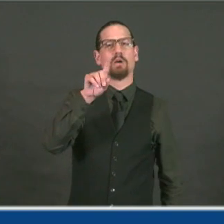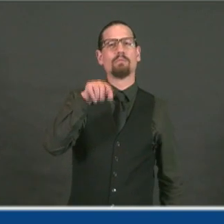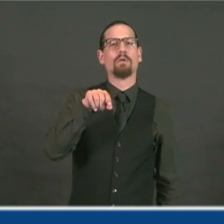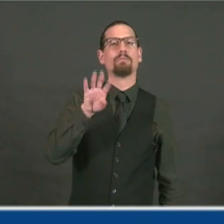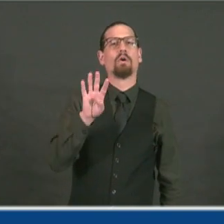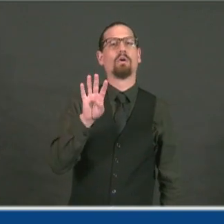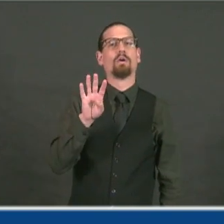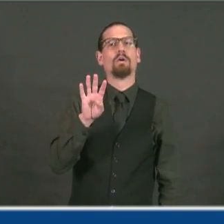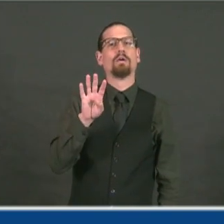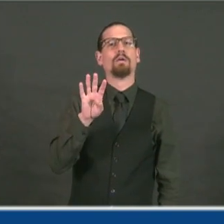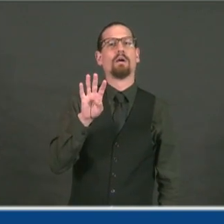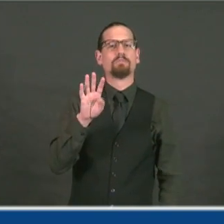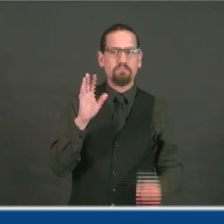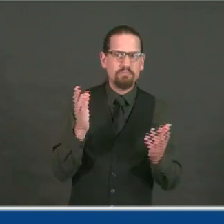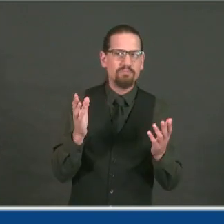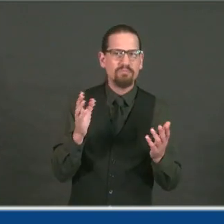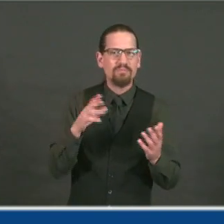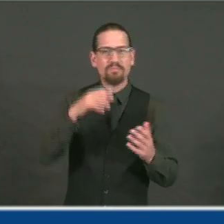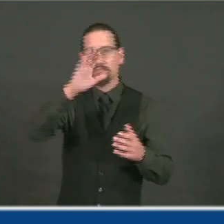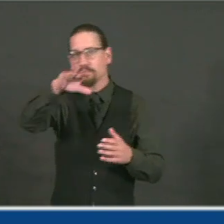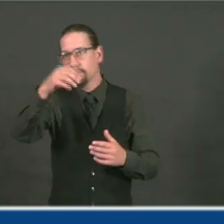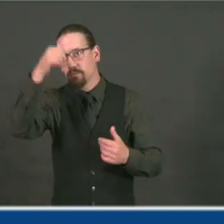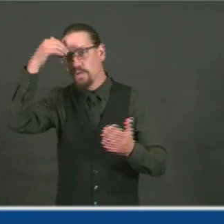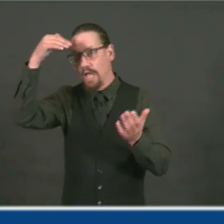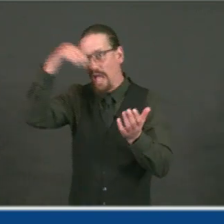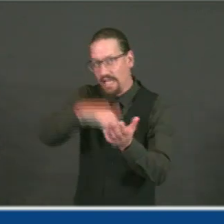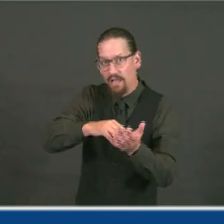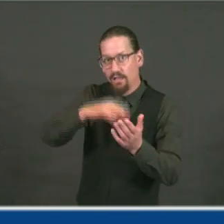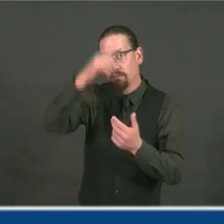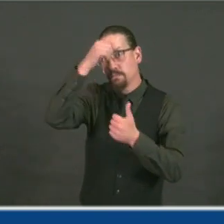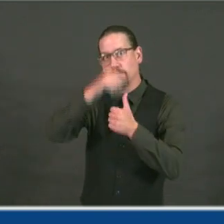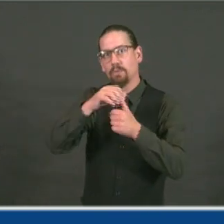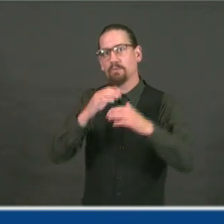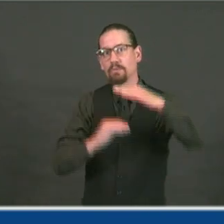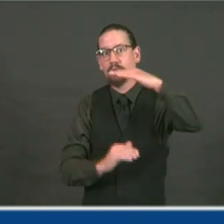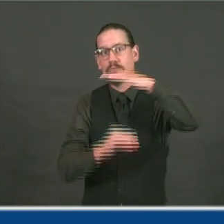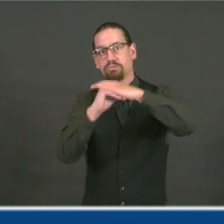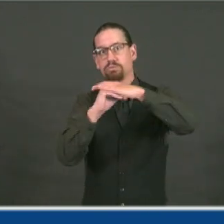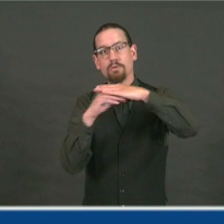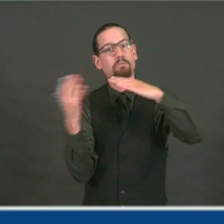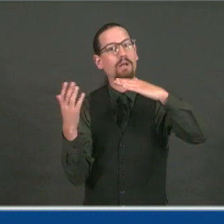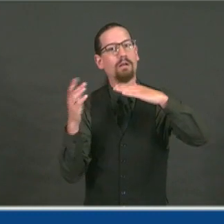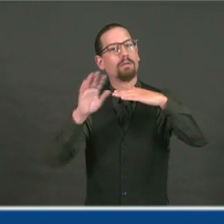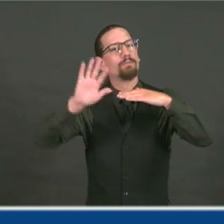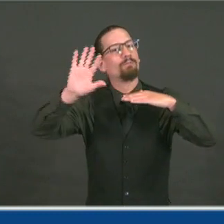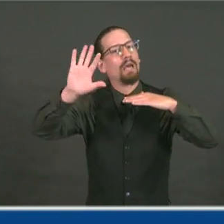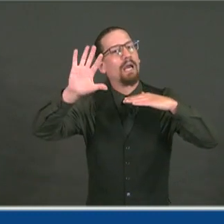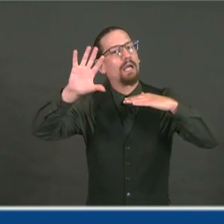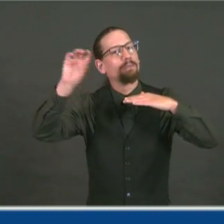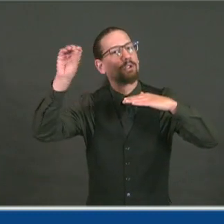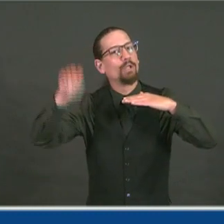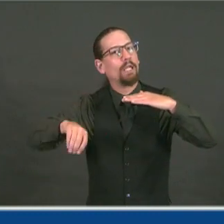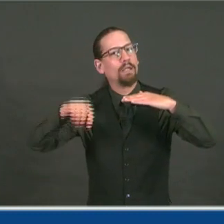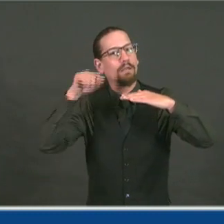WHILE IT IS UP FROM LAST WEEK, IS STILL AN EXCELLENT AND SAFE RATE AND WELL BELOW THE THRESHOLD. THE SIGNIFICANT DECLINE